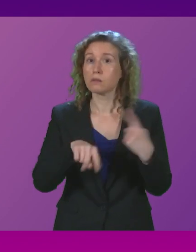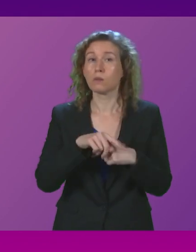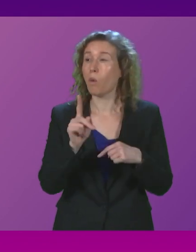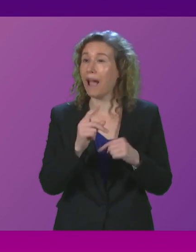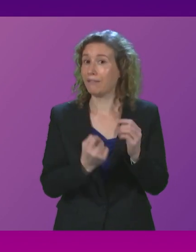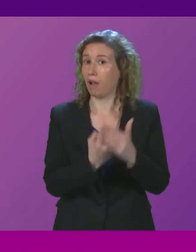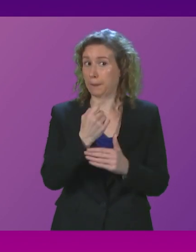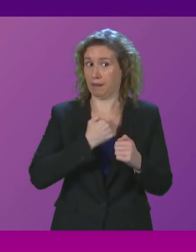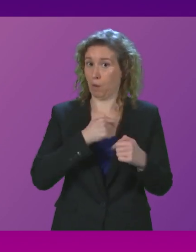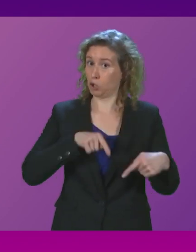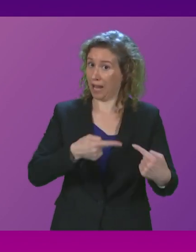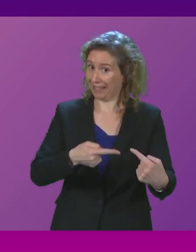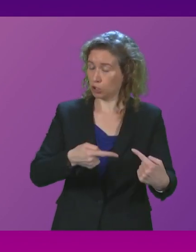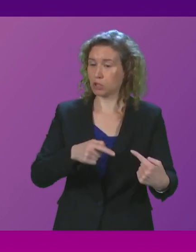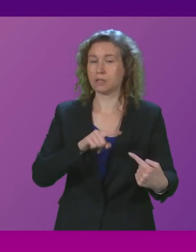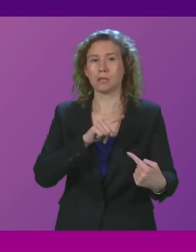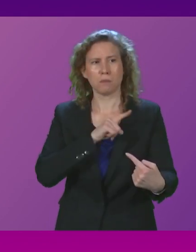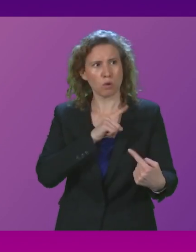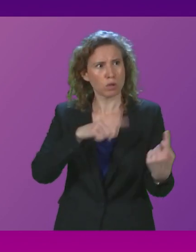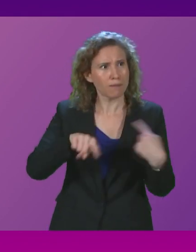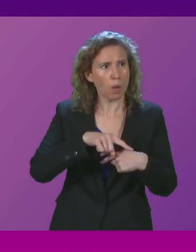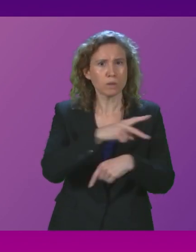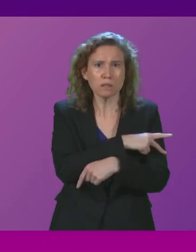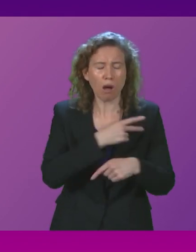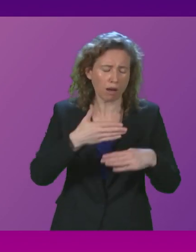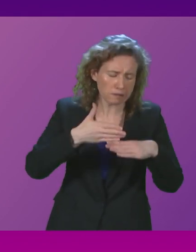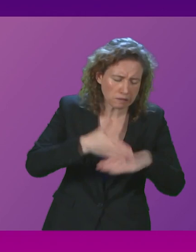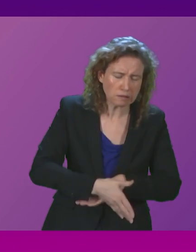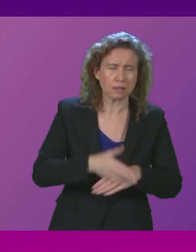we face, thanks to the dedication of those who are working in our national health service,